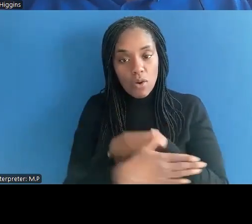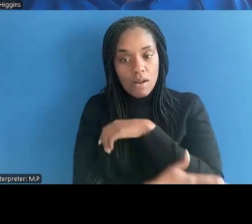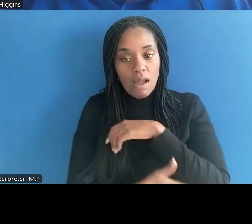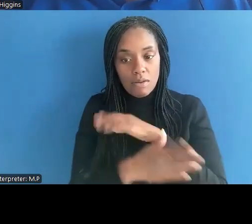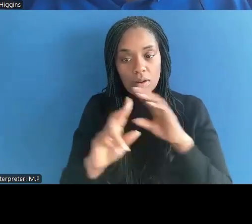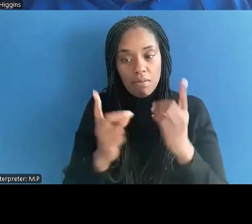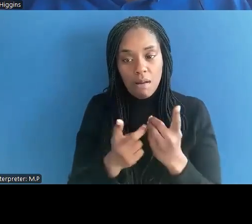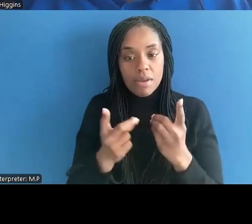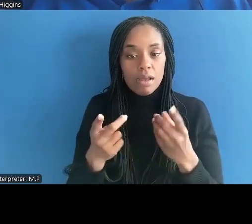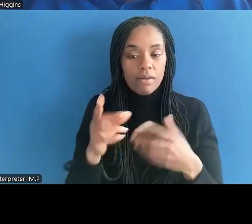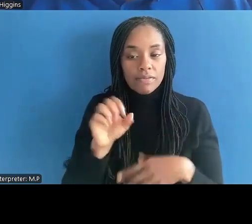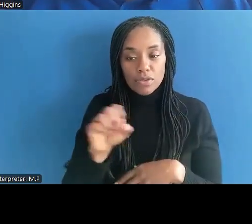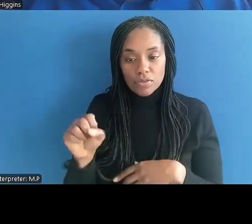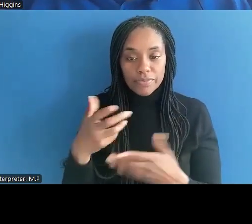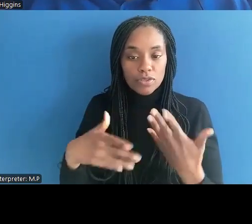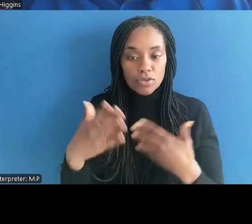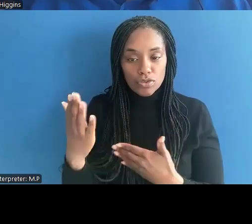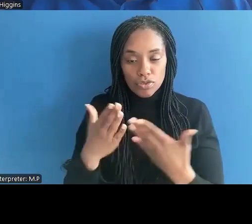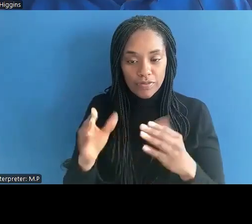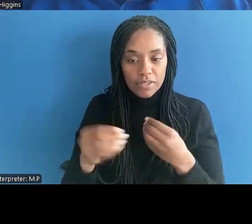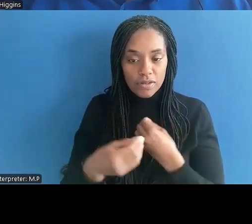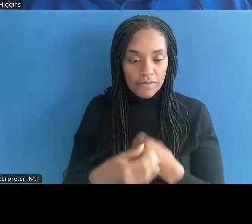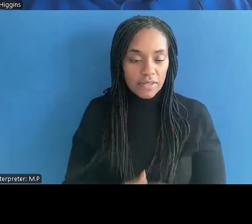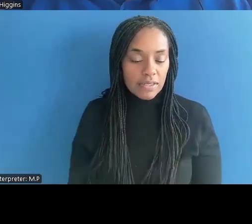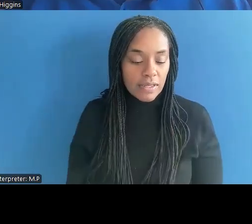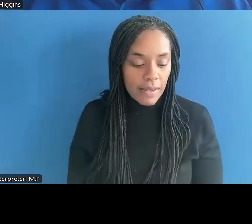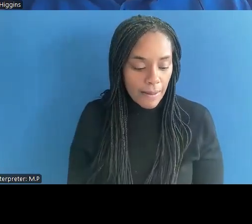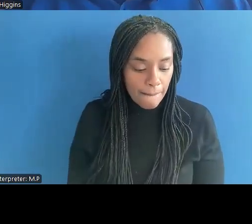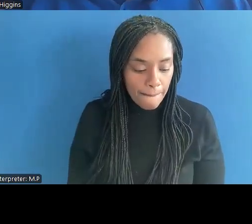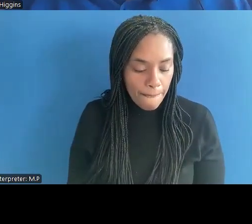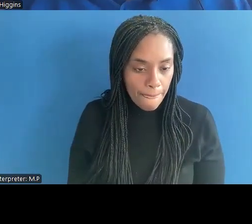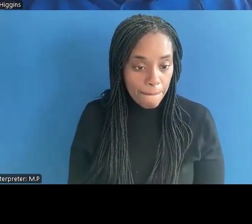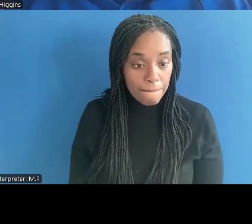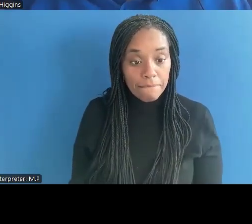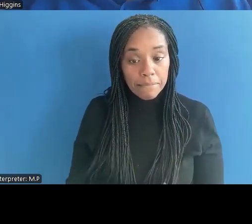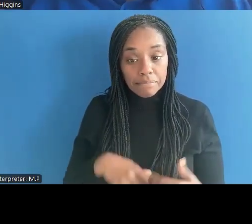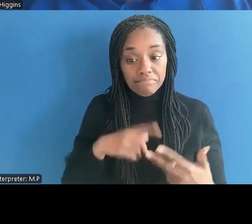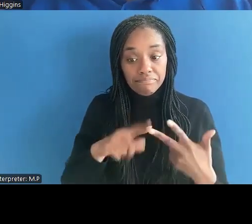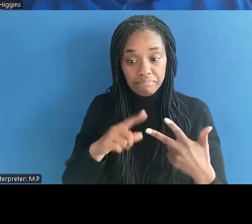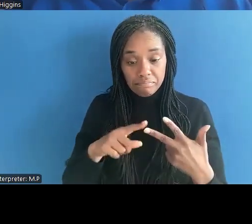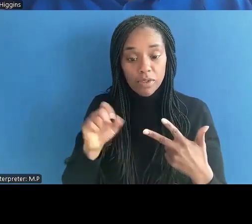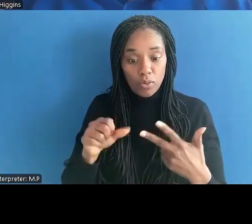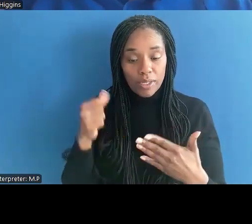office. You can also mail an application.